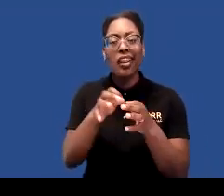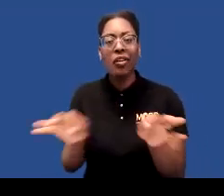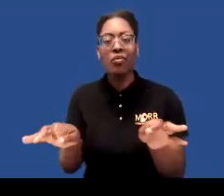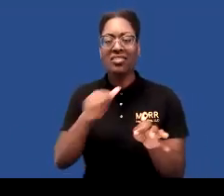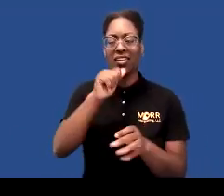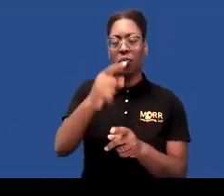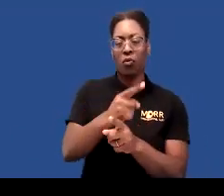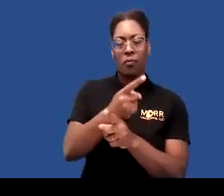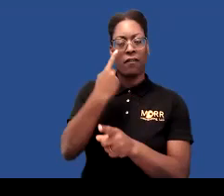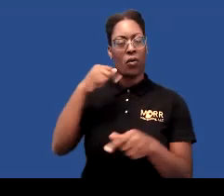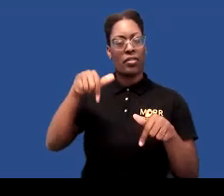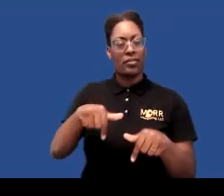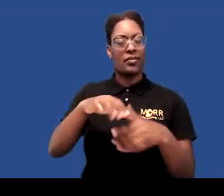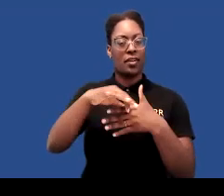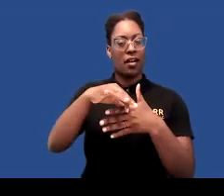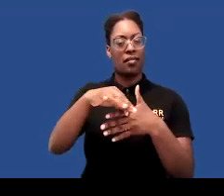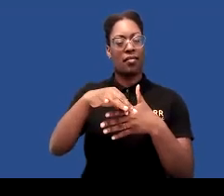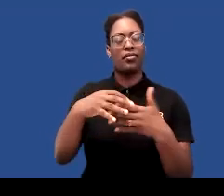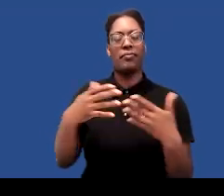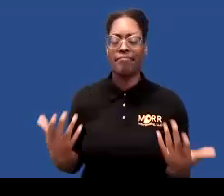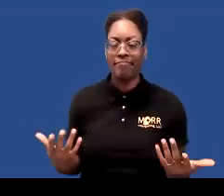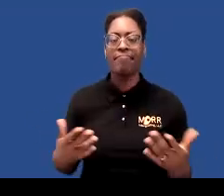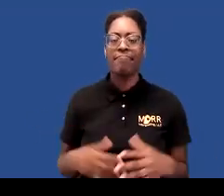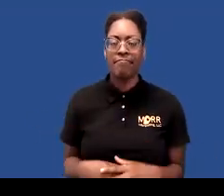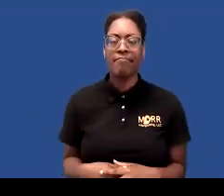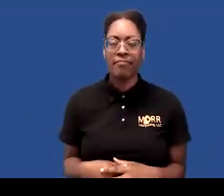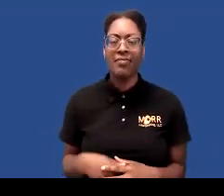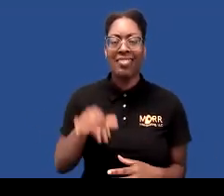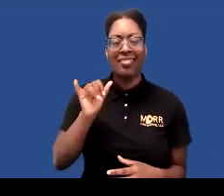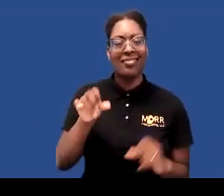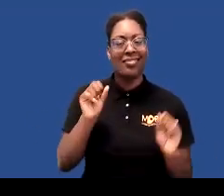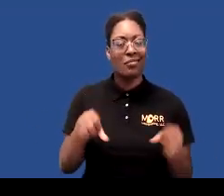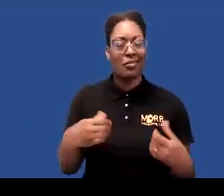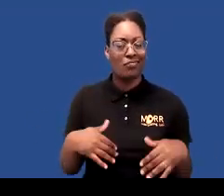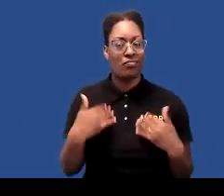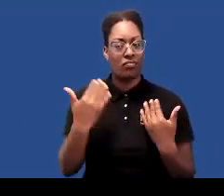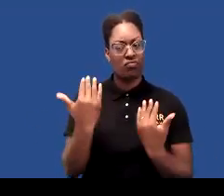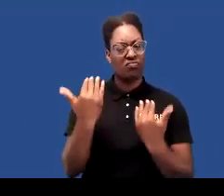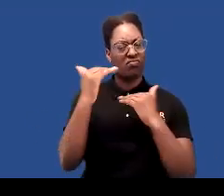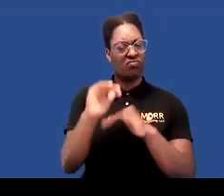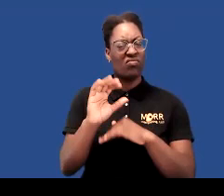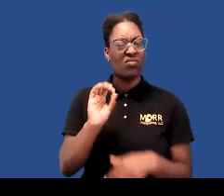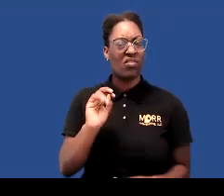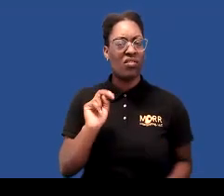[can] be somewhat constricting, without necessarily taking into account